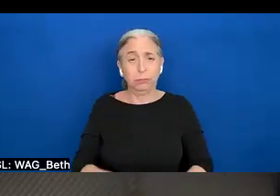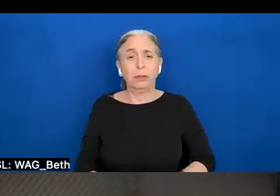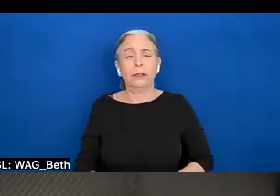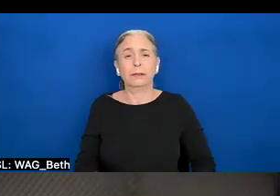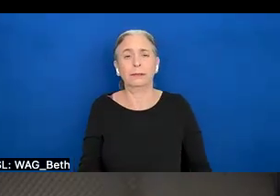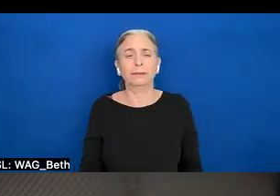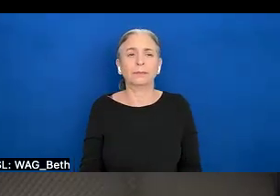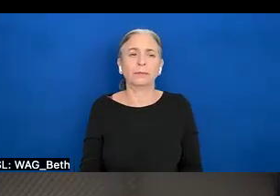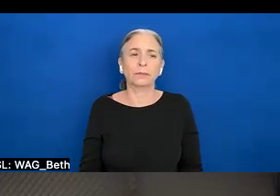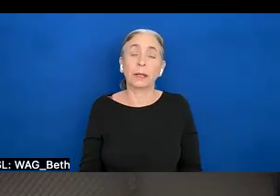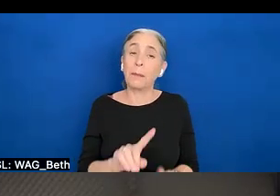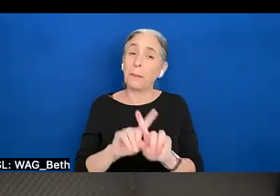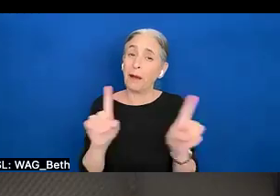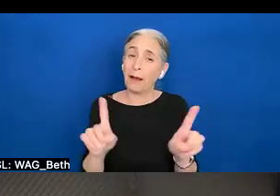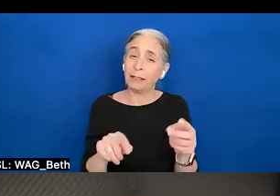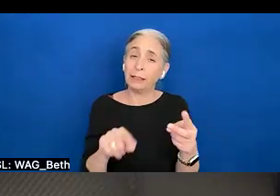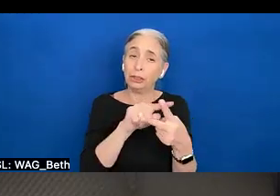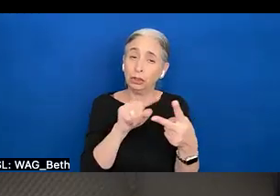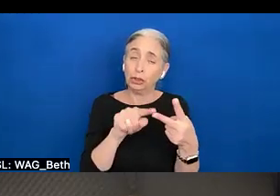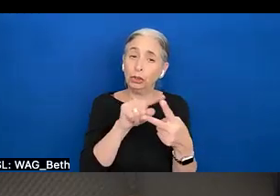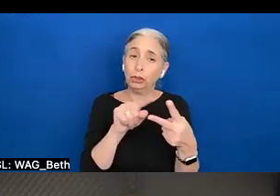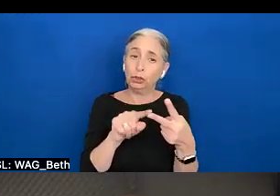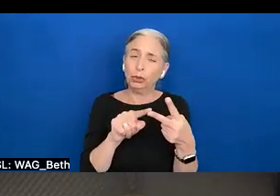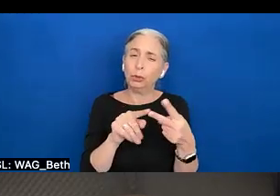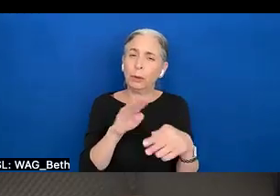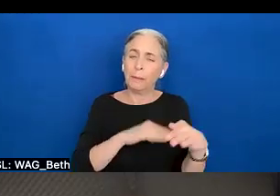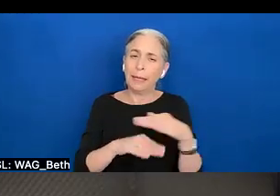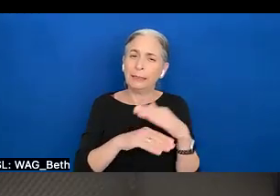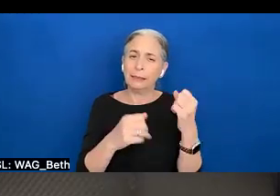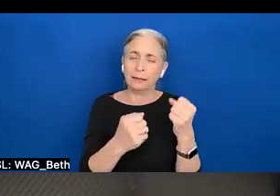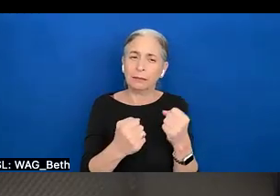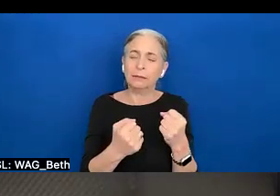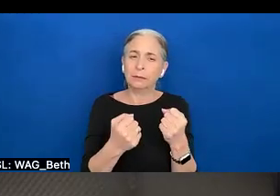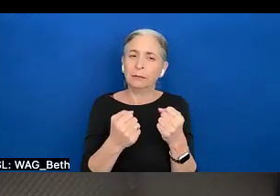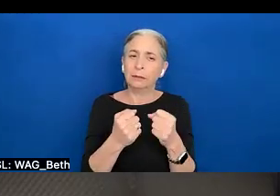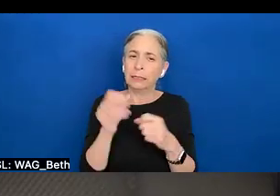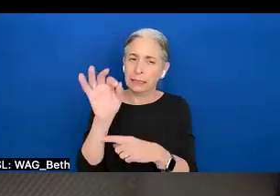But there are two basic, fundamental tips that I can give.